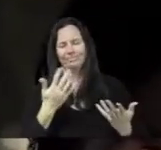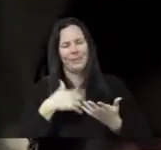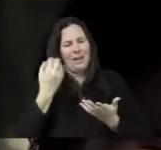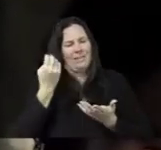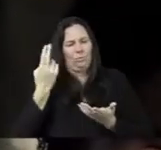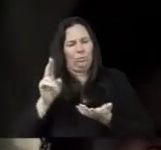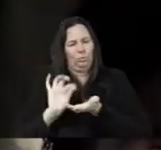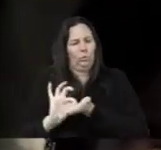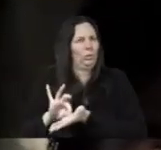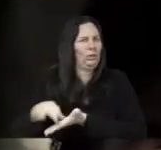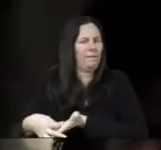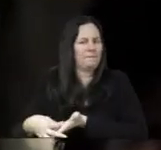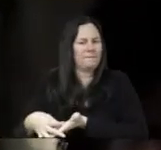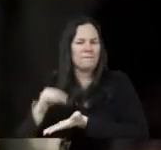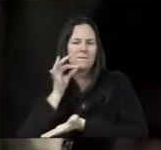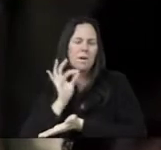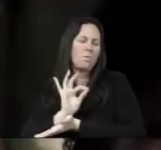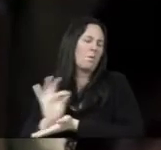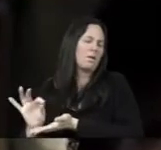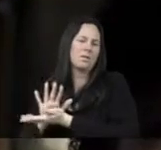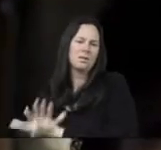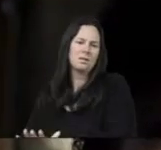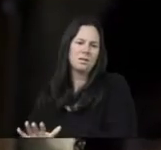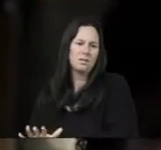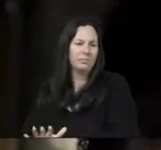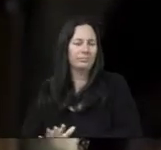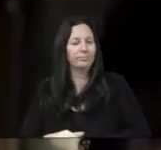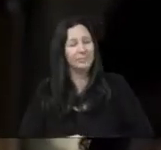We've had to switch our phone off quite frequently.